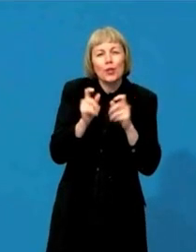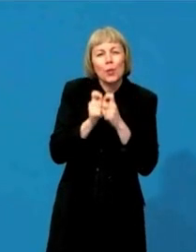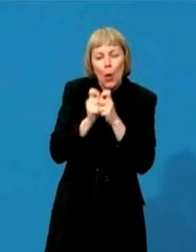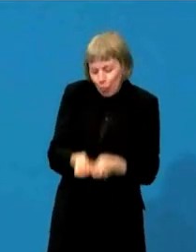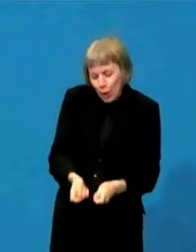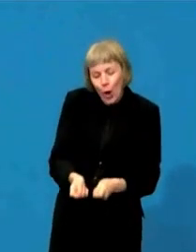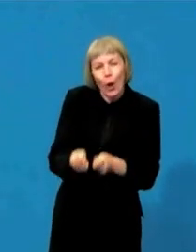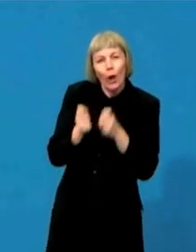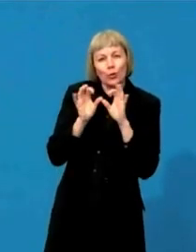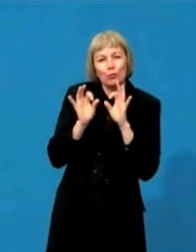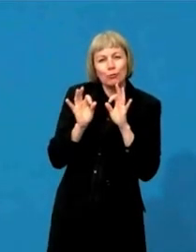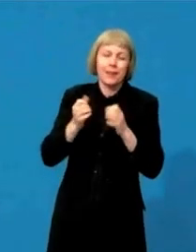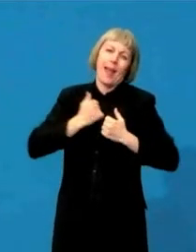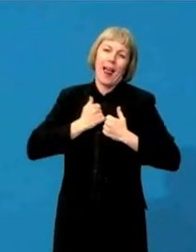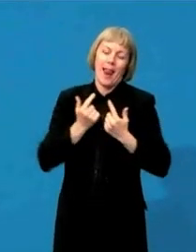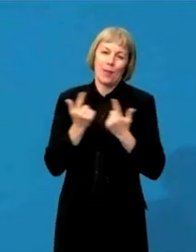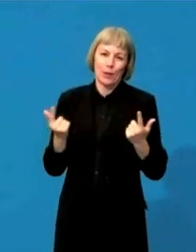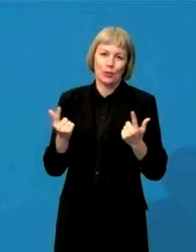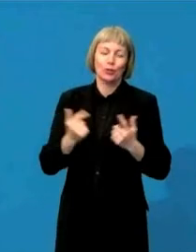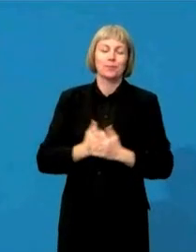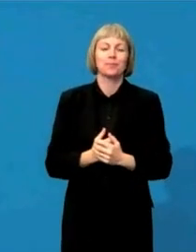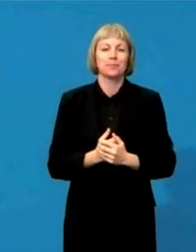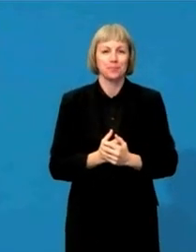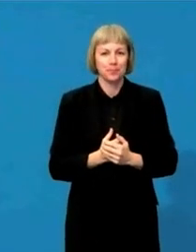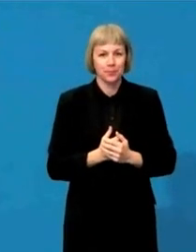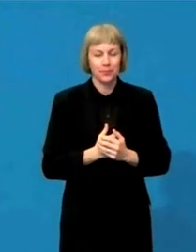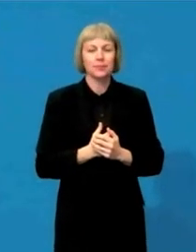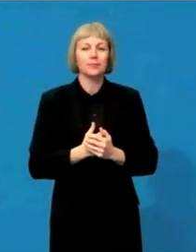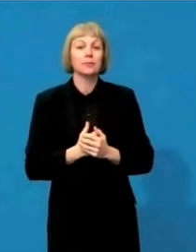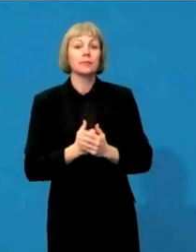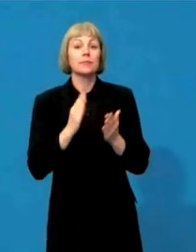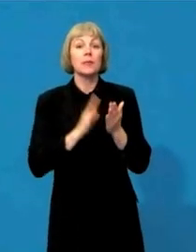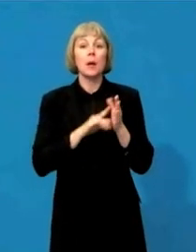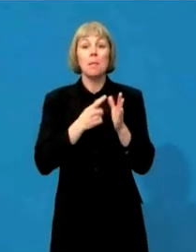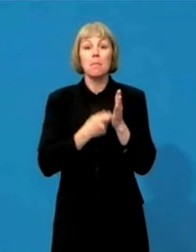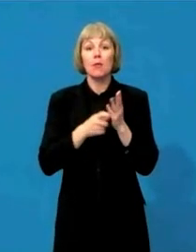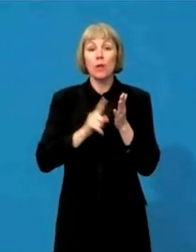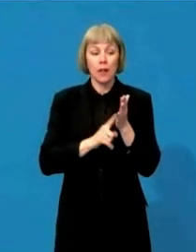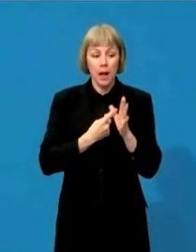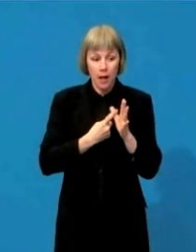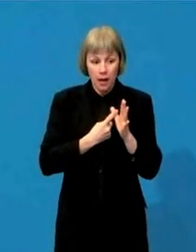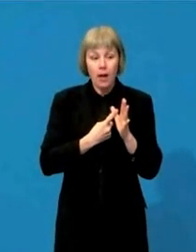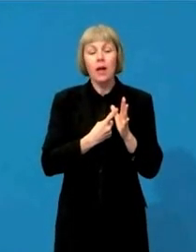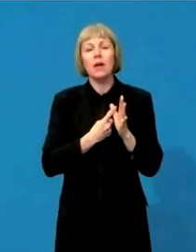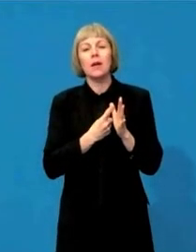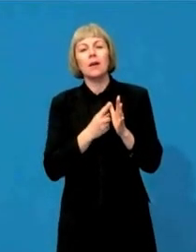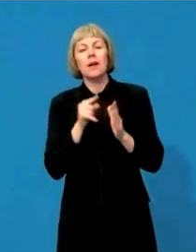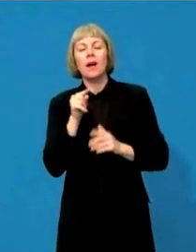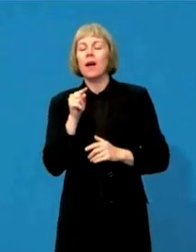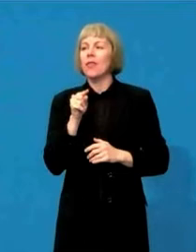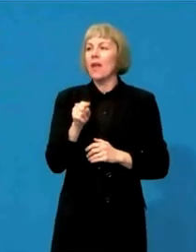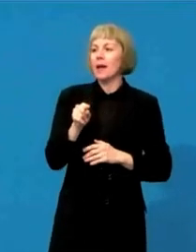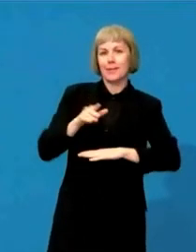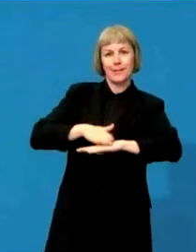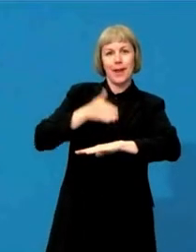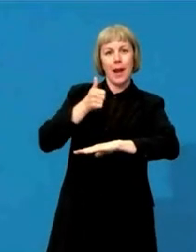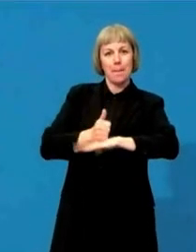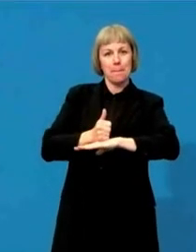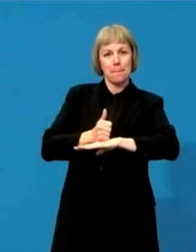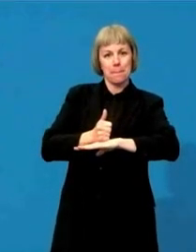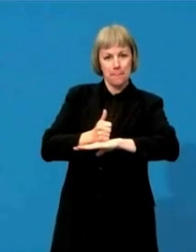well. So they're the - the Marulu is part - was set up after we - we did the